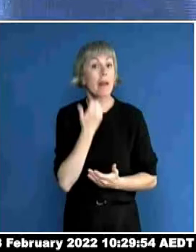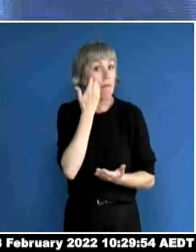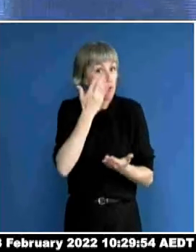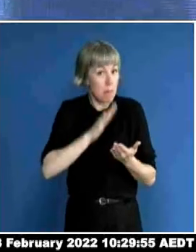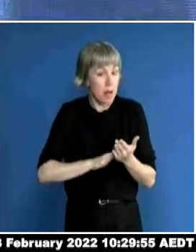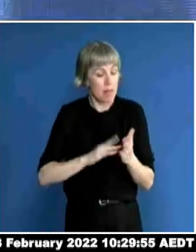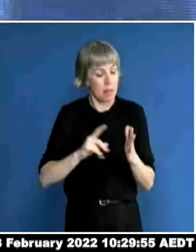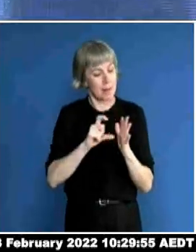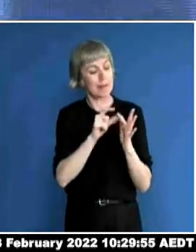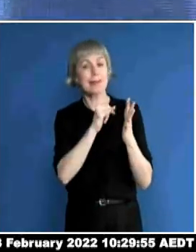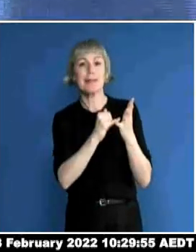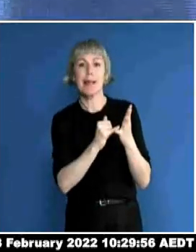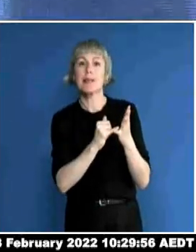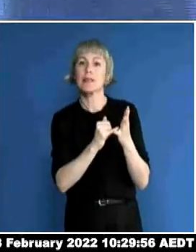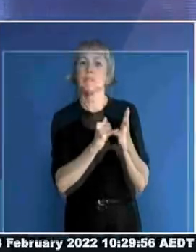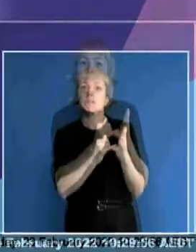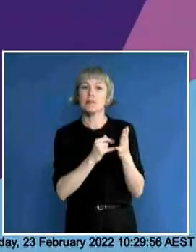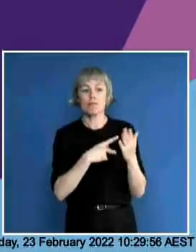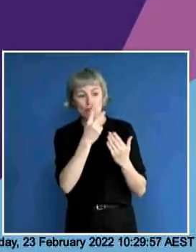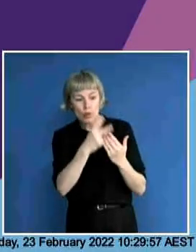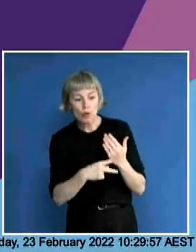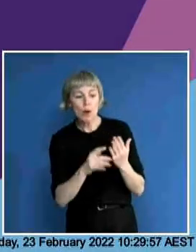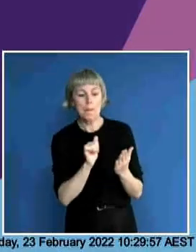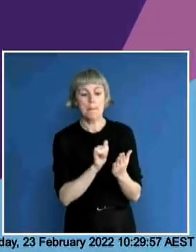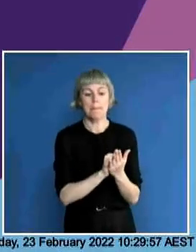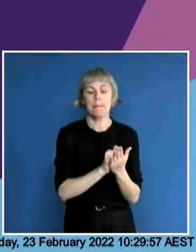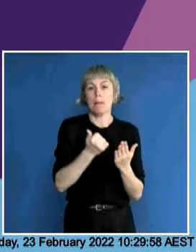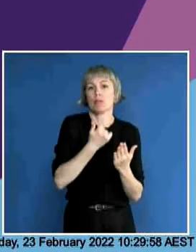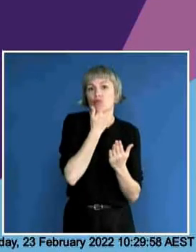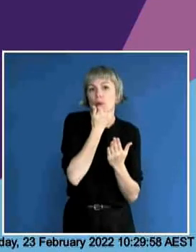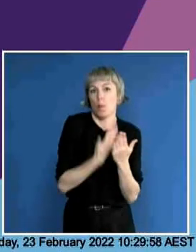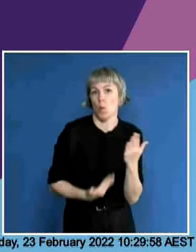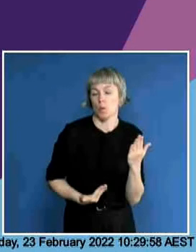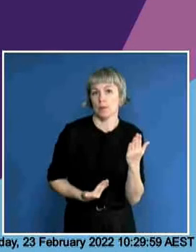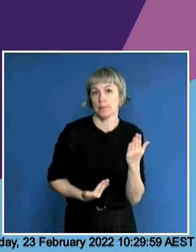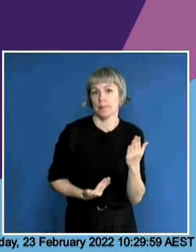December 2021. So I think that's going to come up on the screen now.